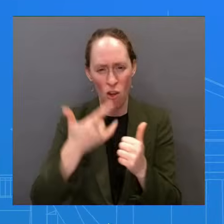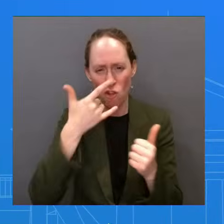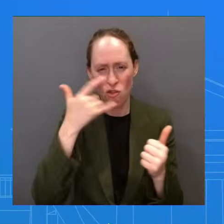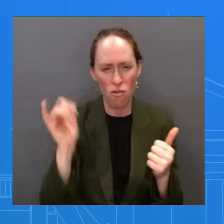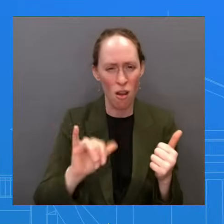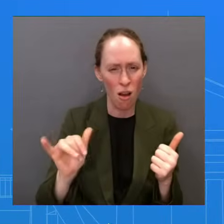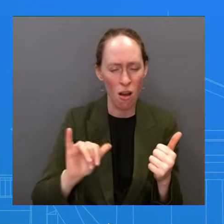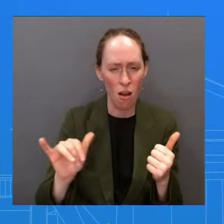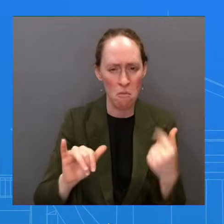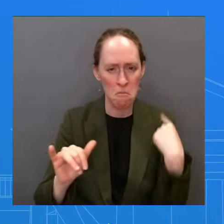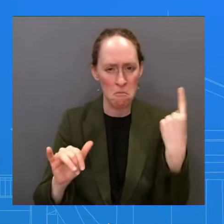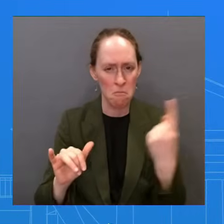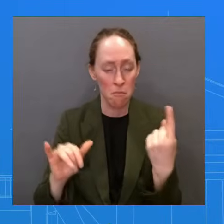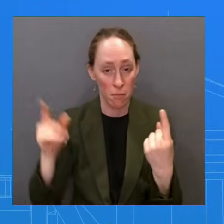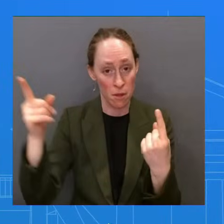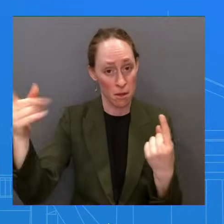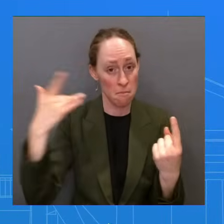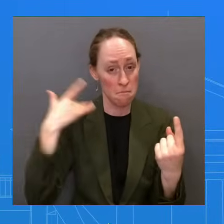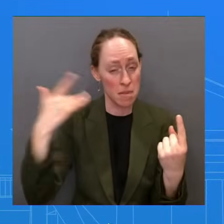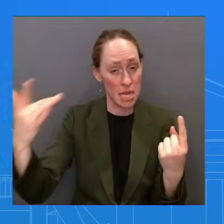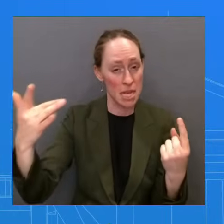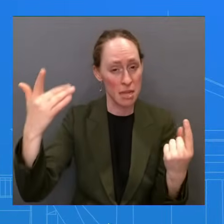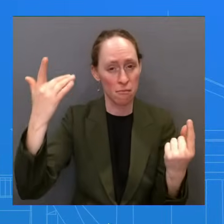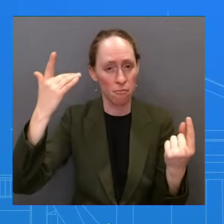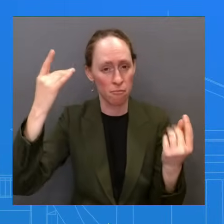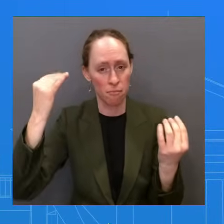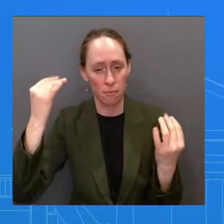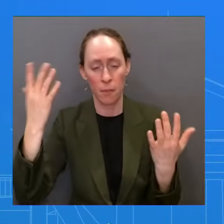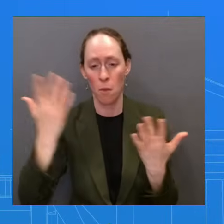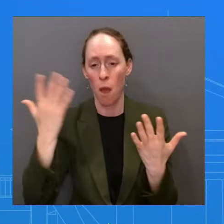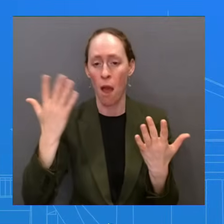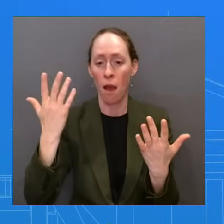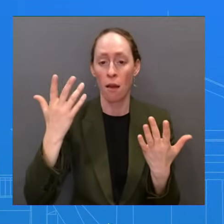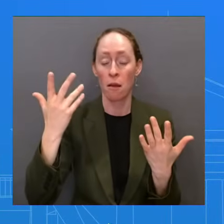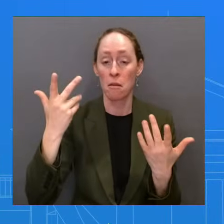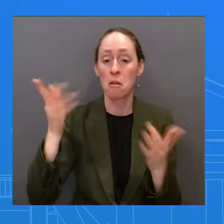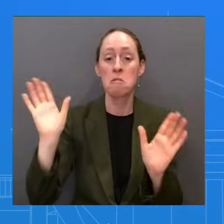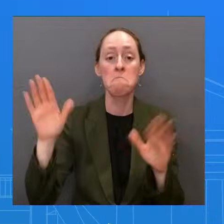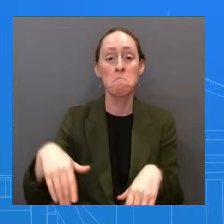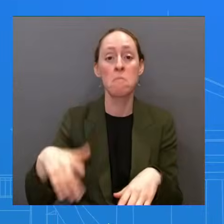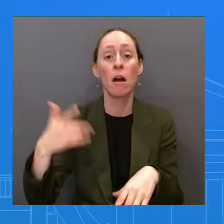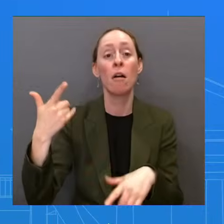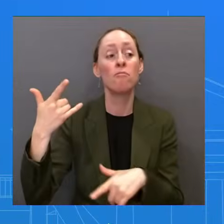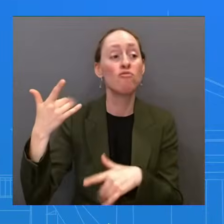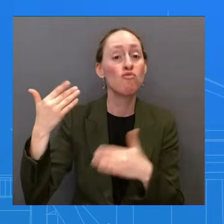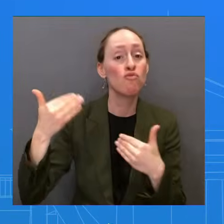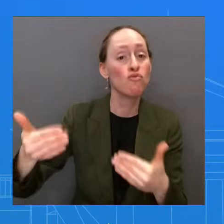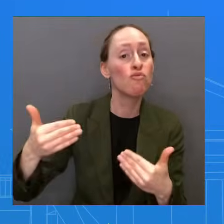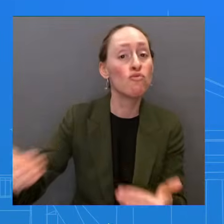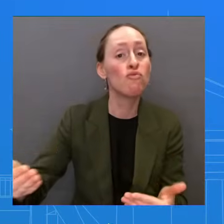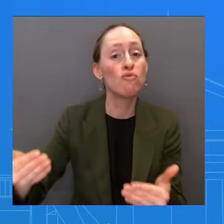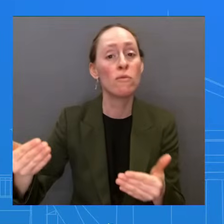that may entice Republicans in terms of moving towards a clean debt ceiling increase? Ms. Jean-Pierre: Any -- any specific process you're thinking about?